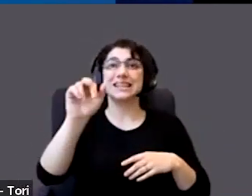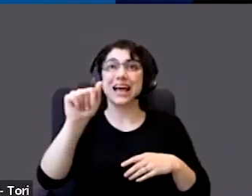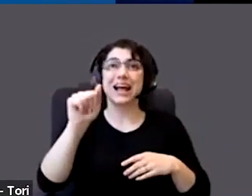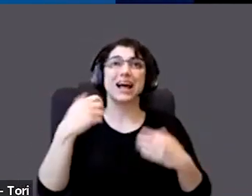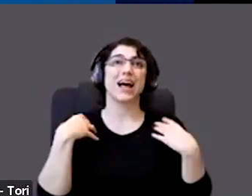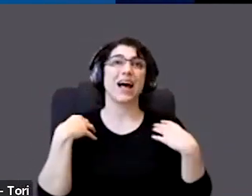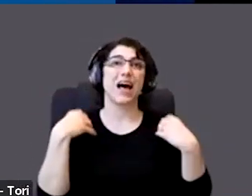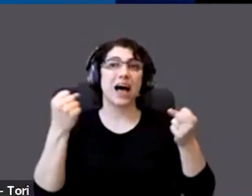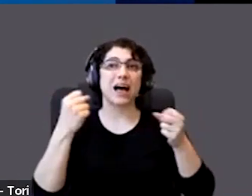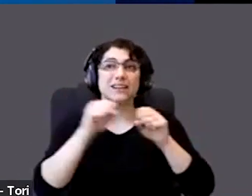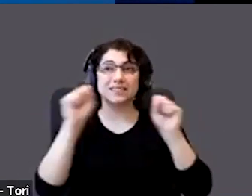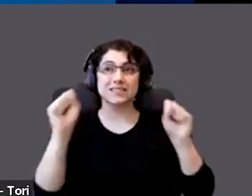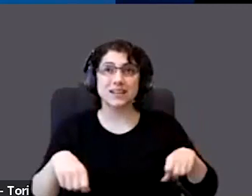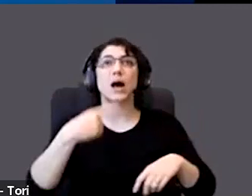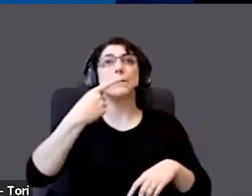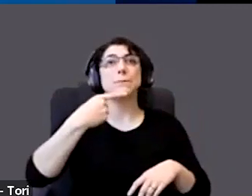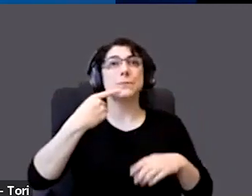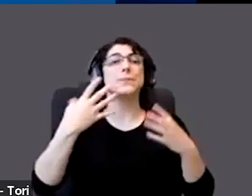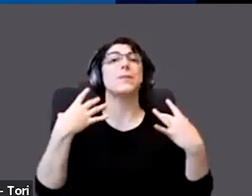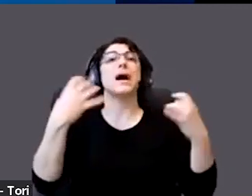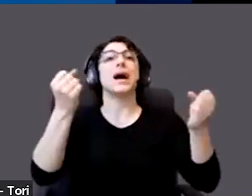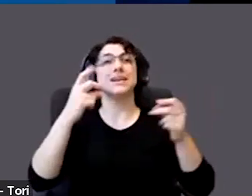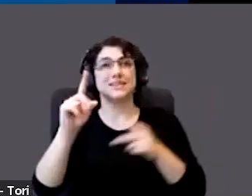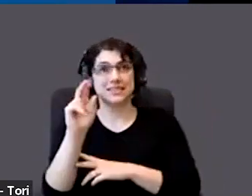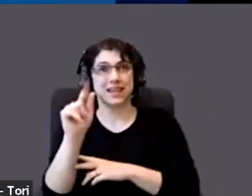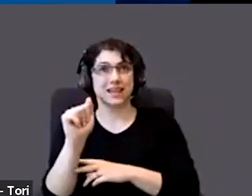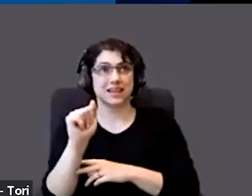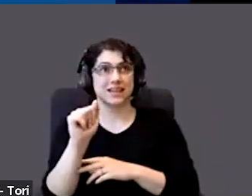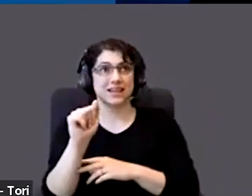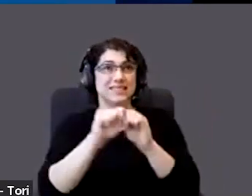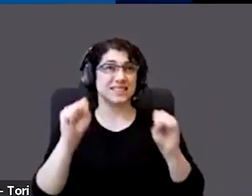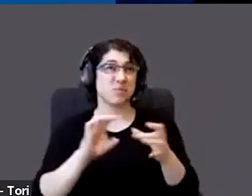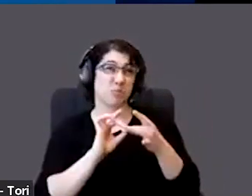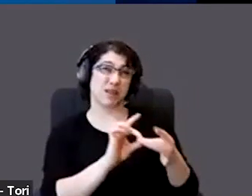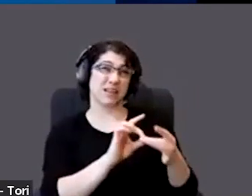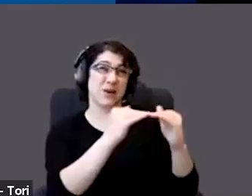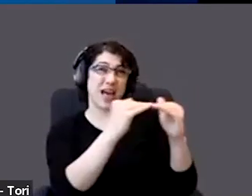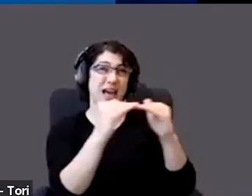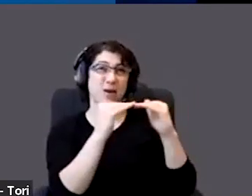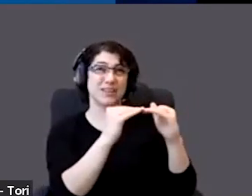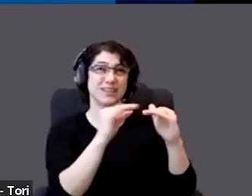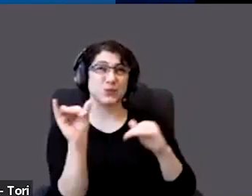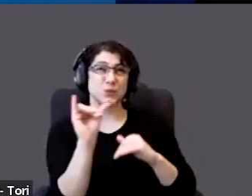public health data systems as it relates to equity as well. So we have a list already, a spreadsheet, and Nirav